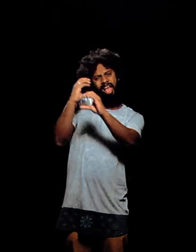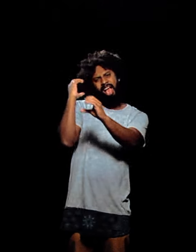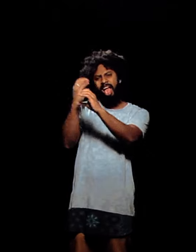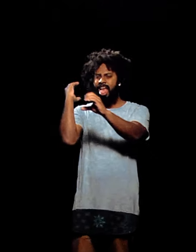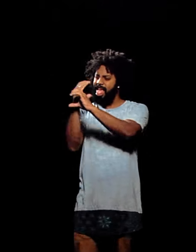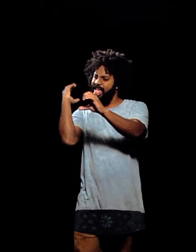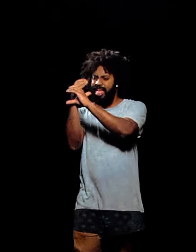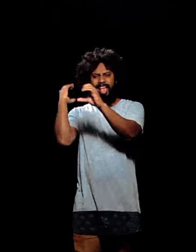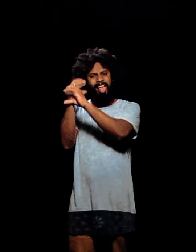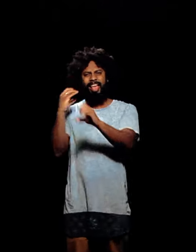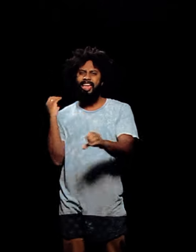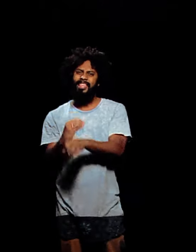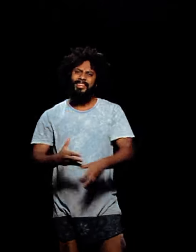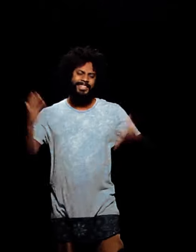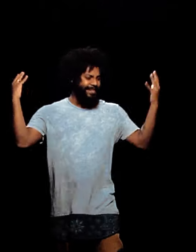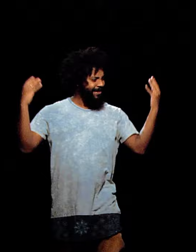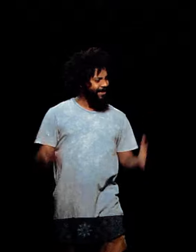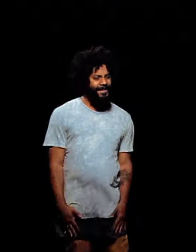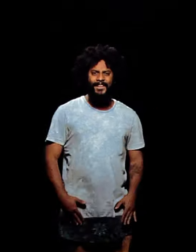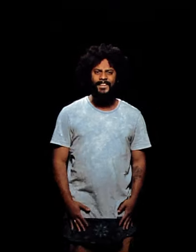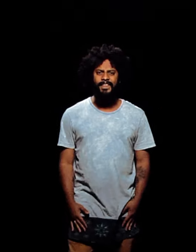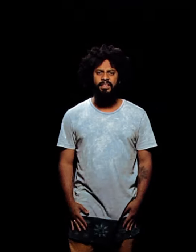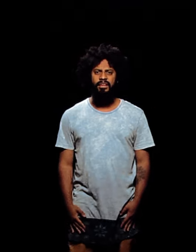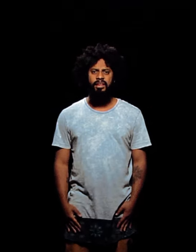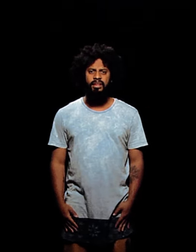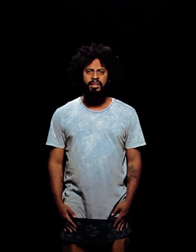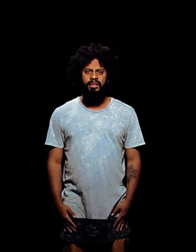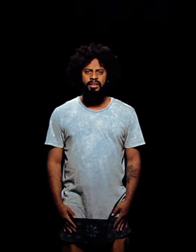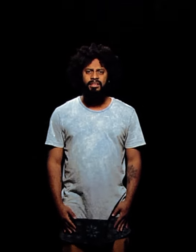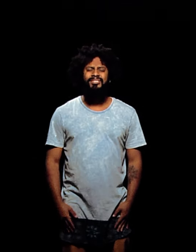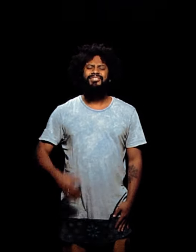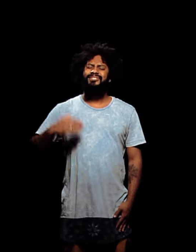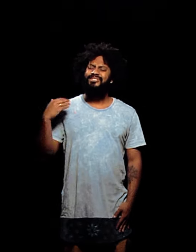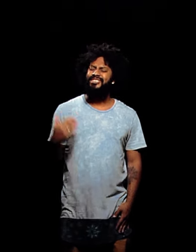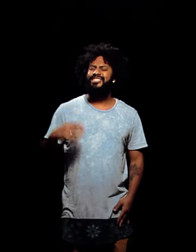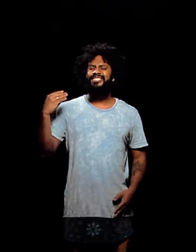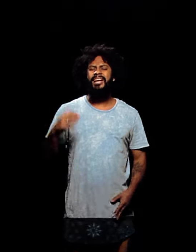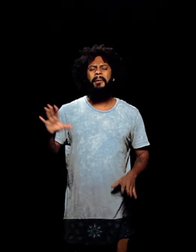How do I communicate? How do I explain myself?